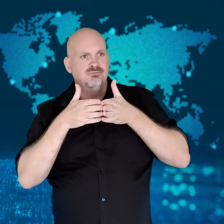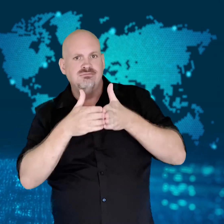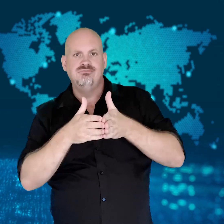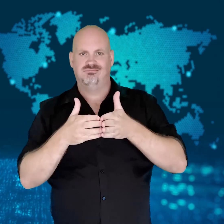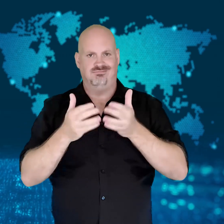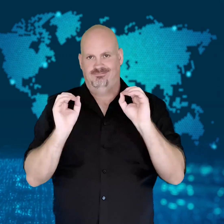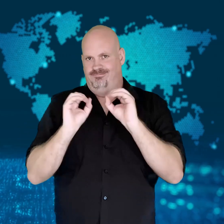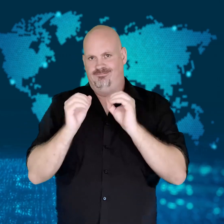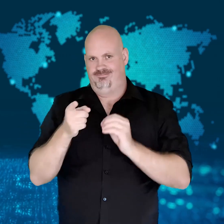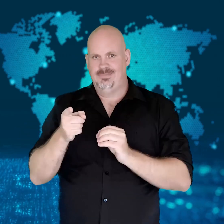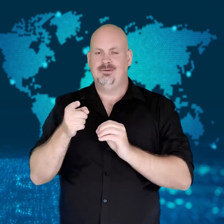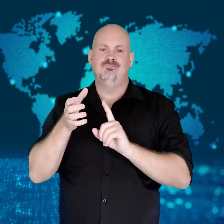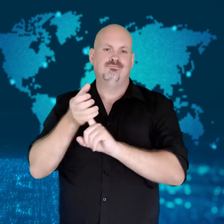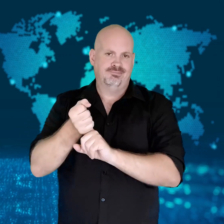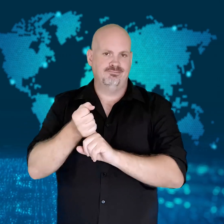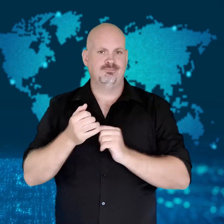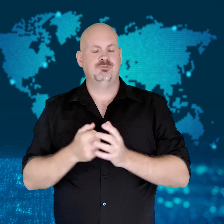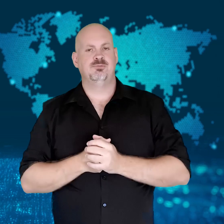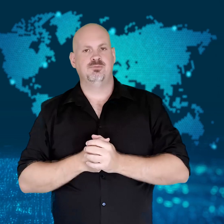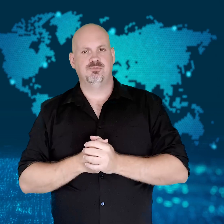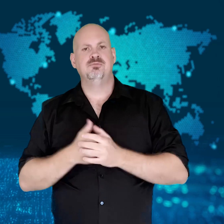appropriate papers.